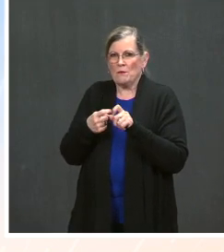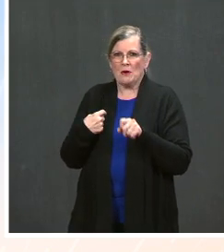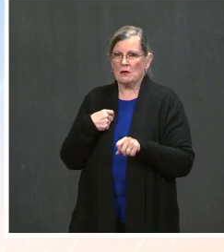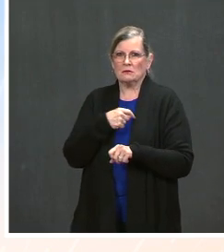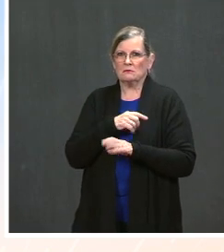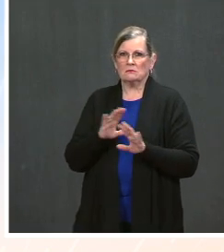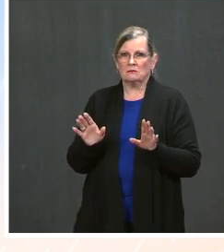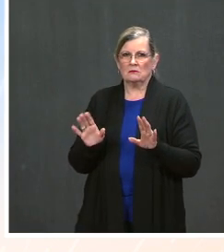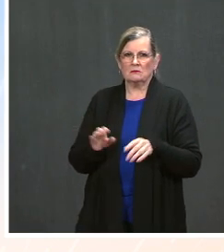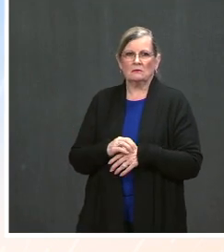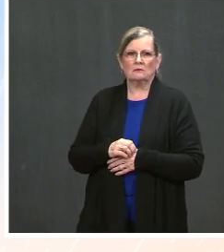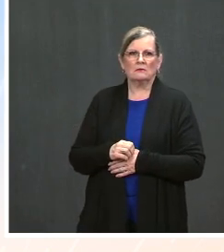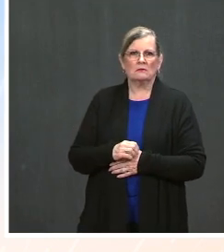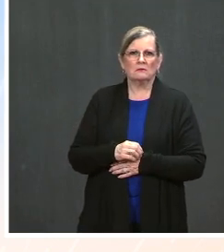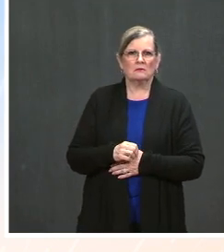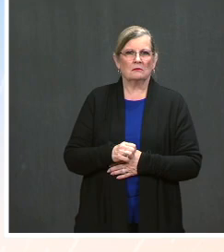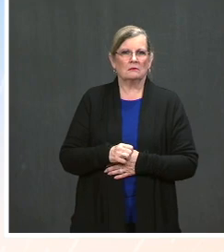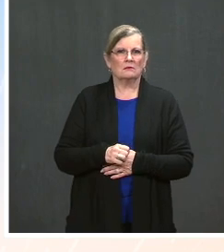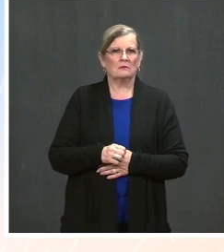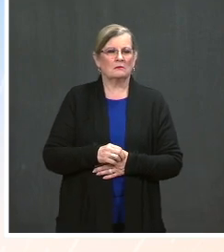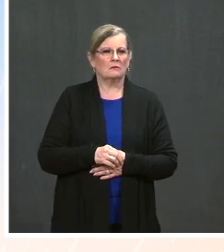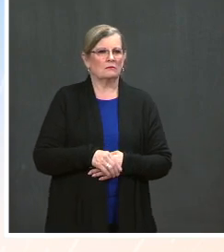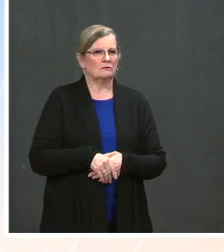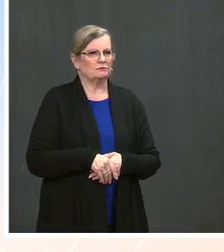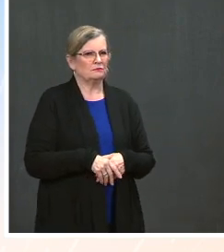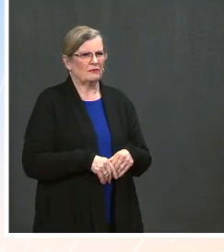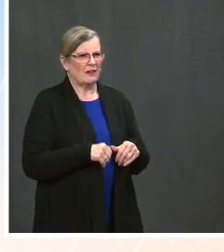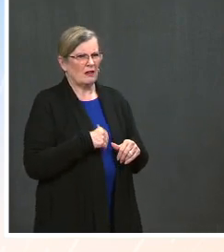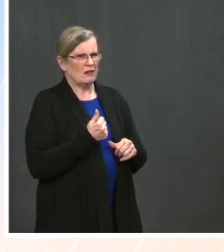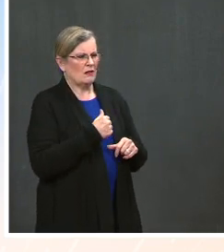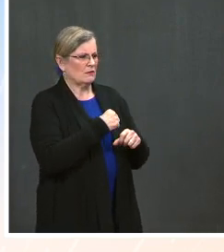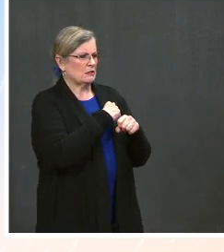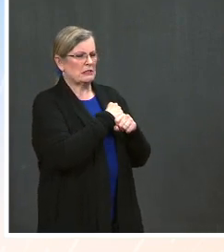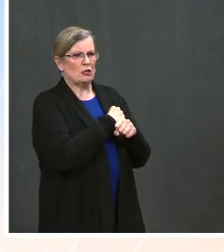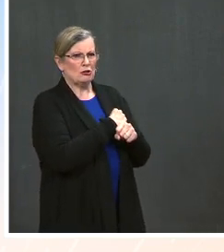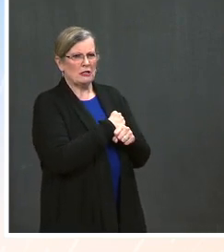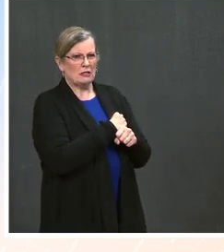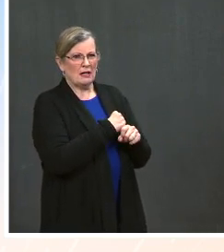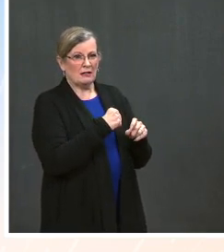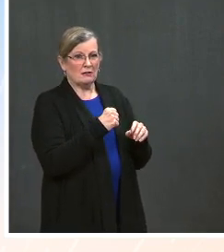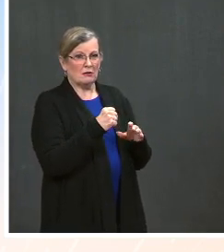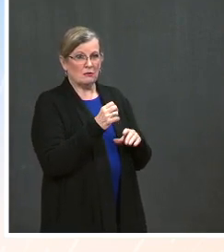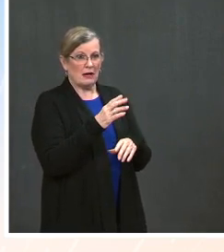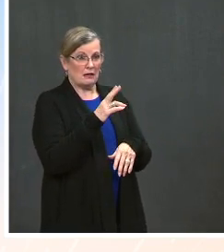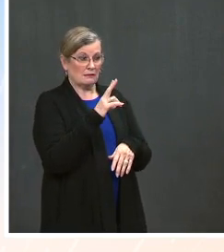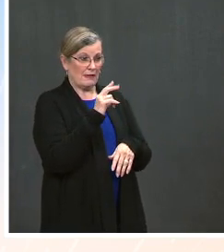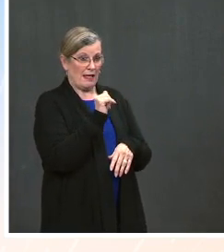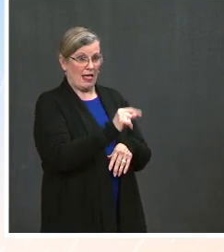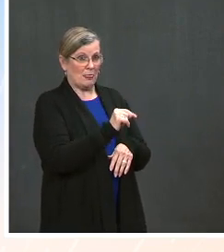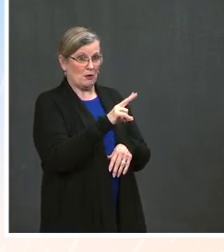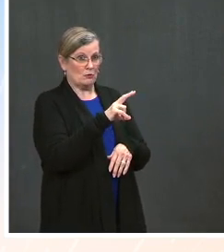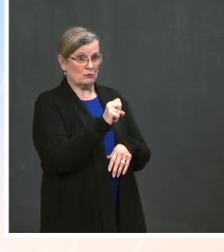The Press: Yes. >> Ms. Psaki: Yeah. The Press: There's a security situation at the U.S. Capitol that I know you're not aware of right now. Ms. Psaki: Yes. The Press: Can you just remind us,